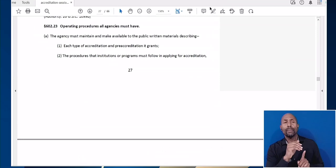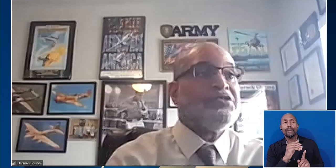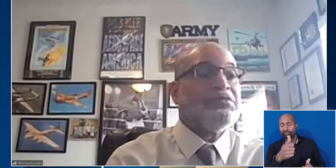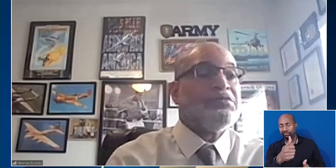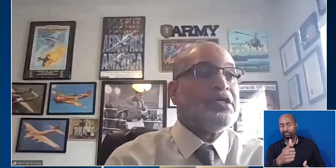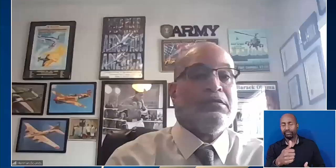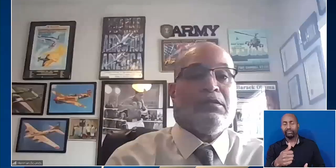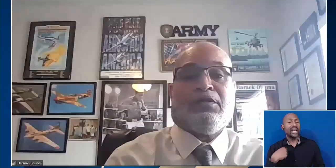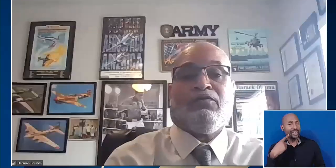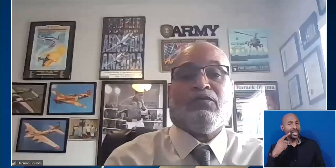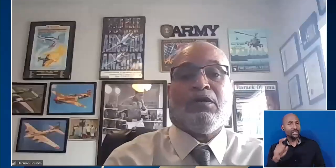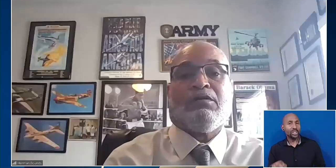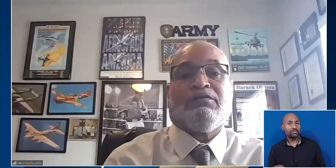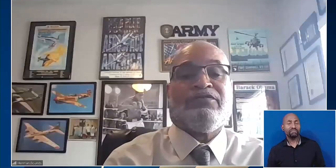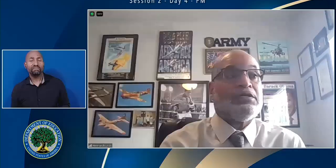temperature check on the overall of